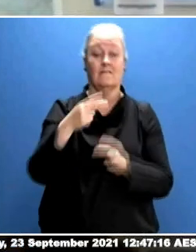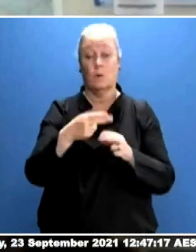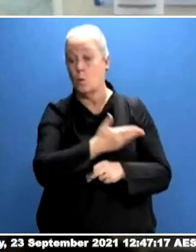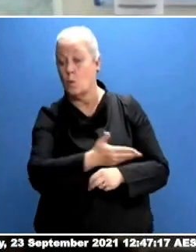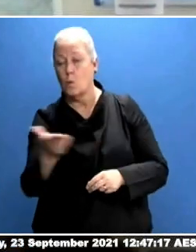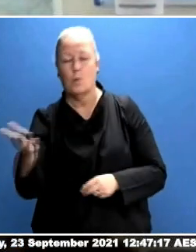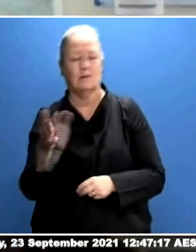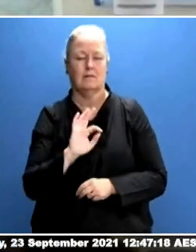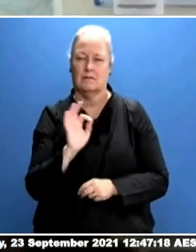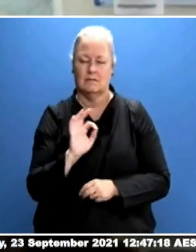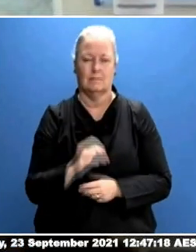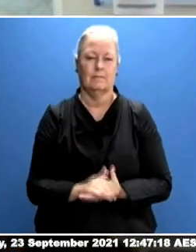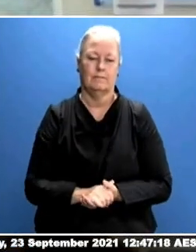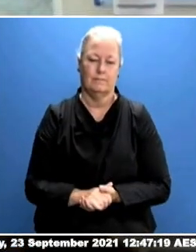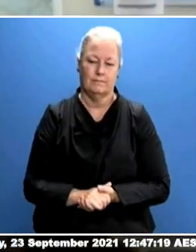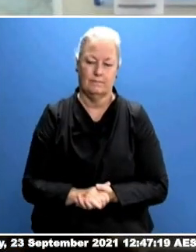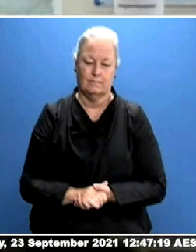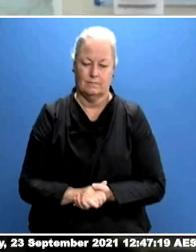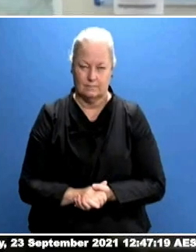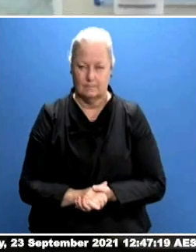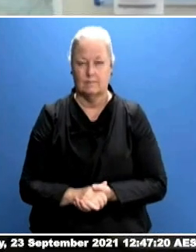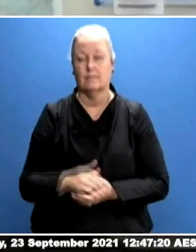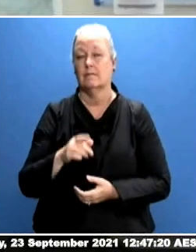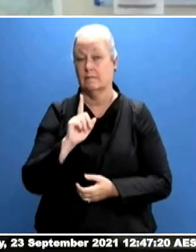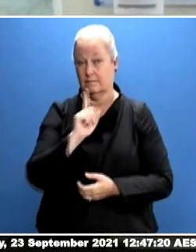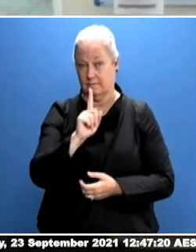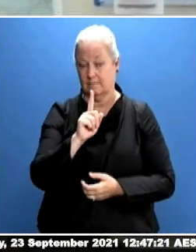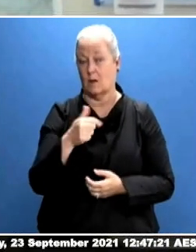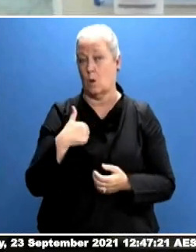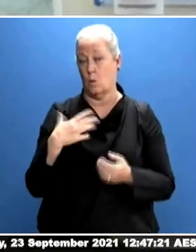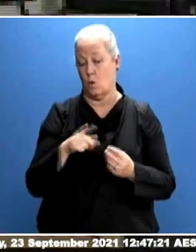Now, can I ask you, Mr Espie, just to follow on from that in the letter.